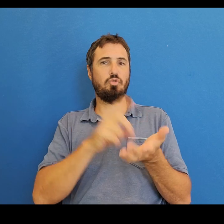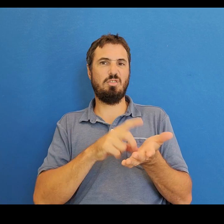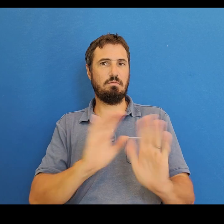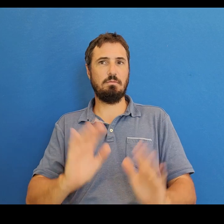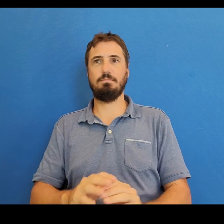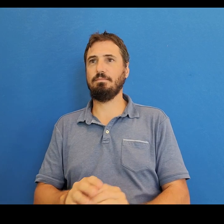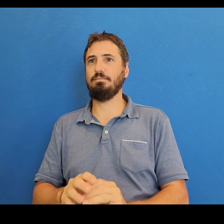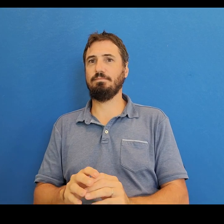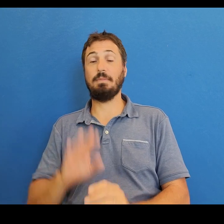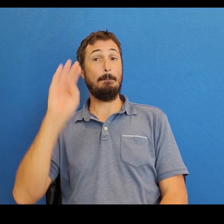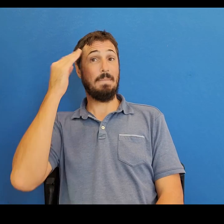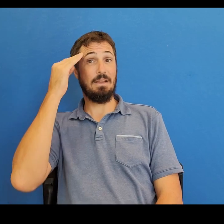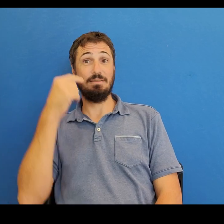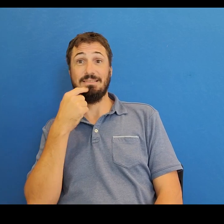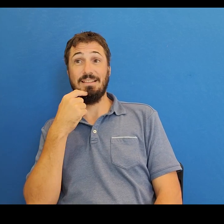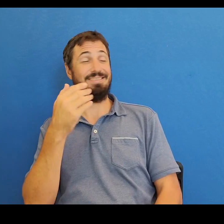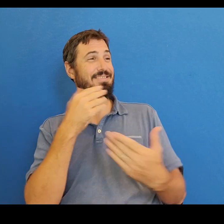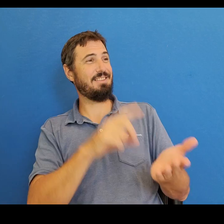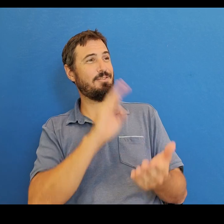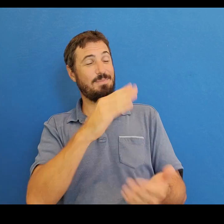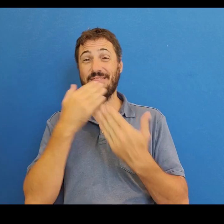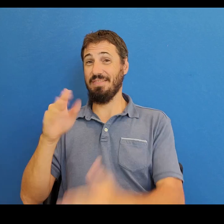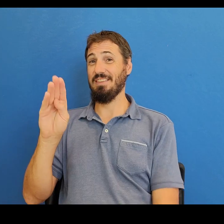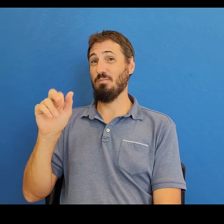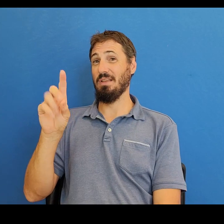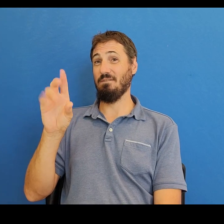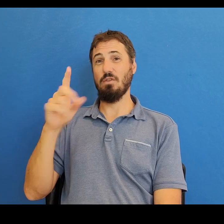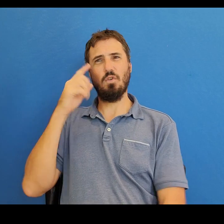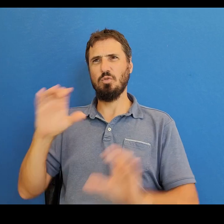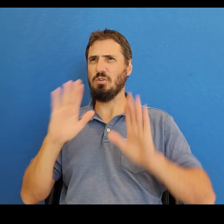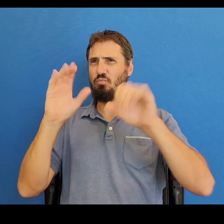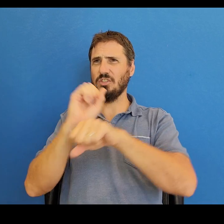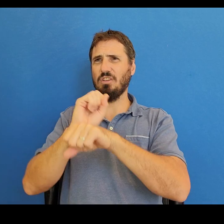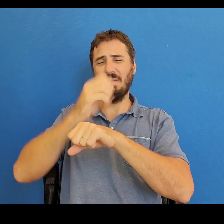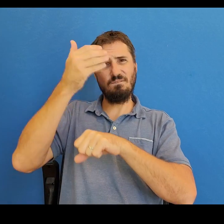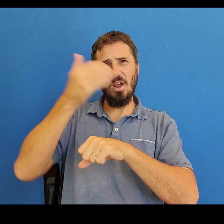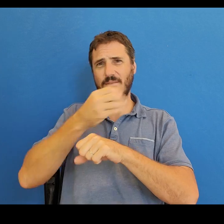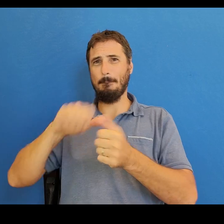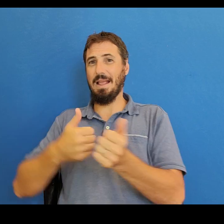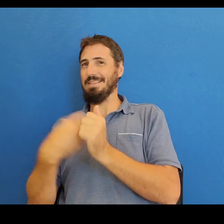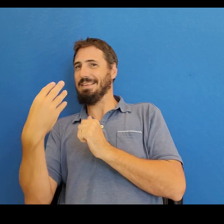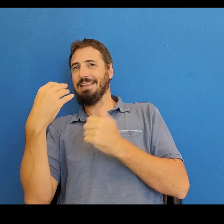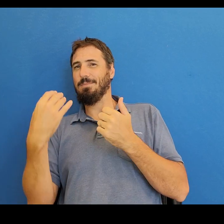Thanks, Dr. B! And thank you, Brad, for doing a great job in front of and behind the camera this summer